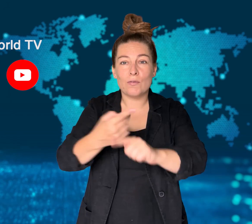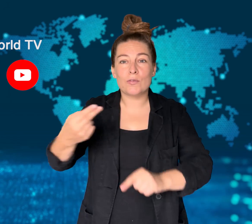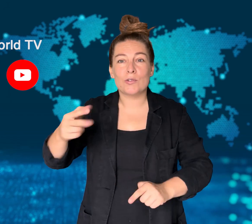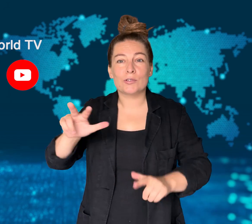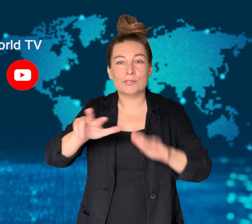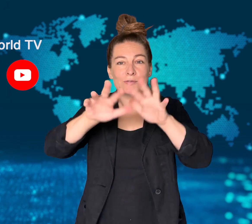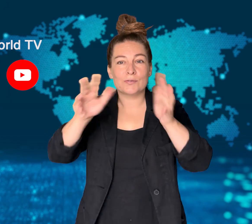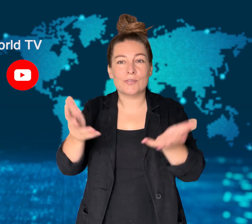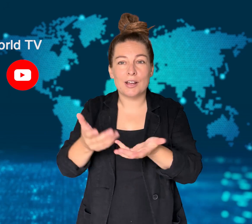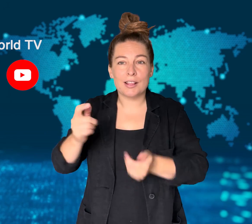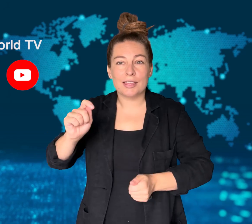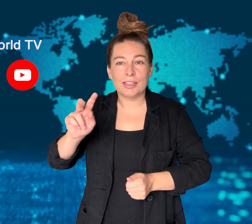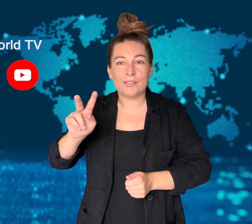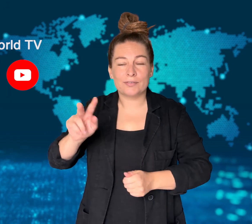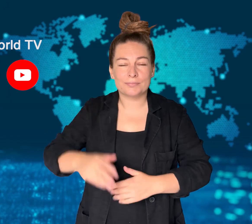get new video updates!